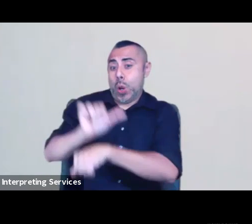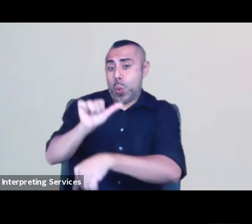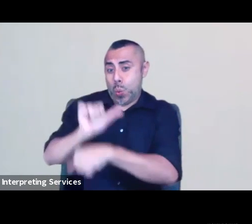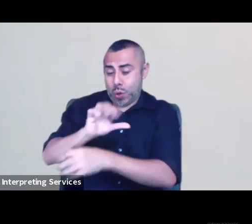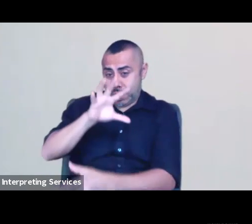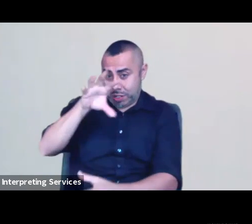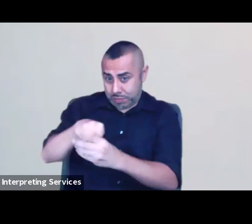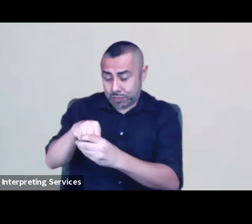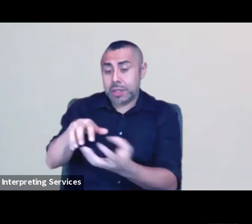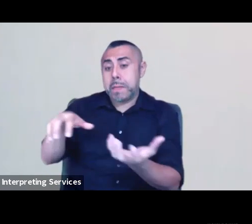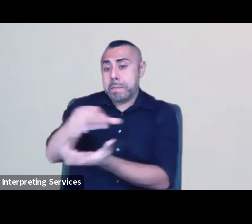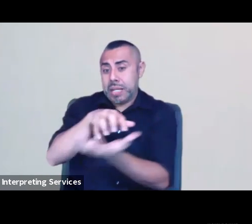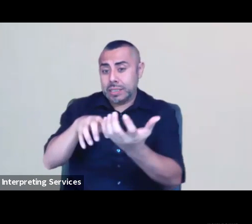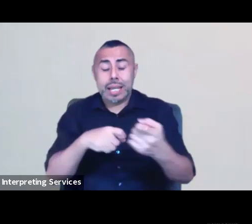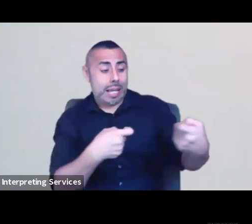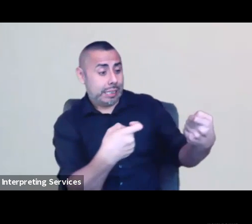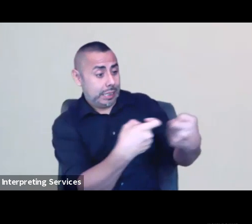as well as work that lives in a physical space.